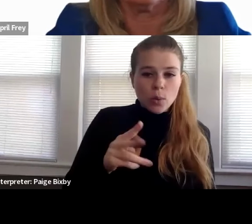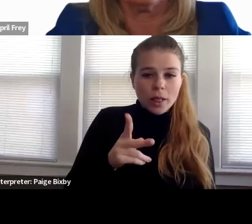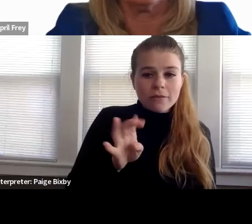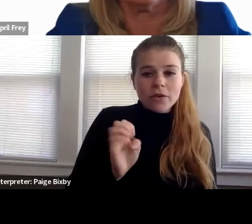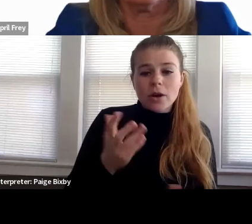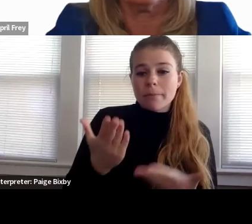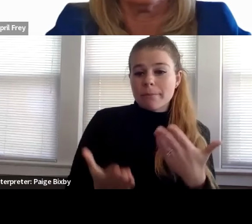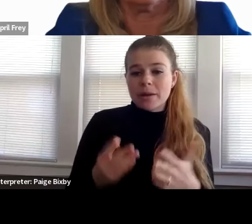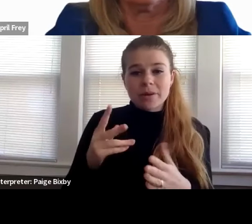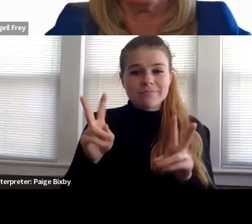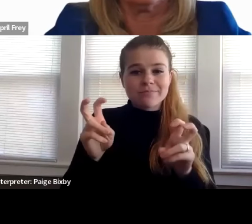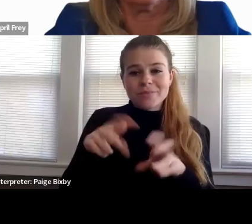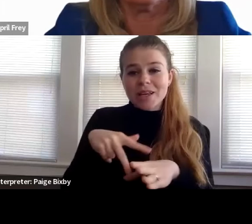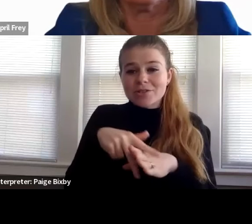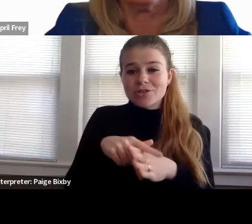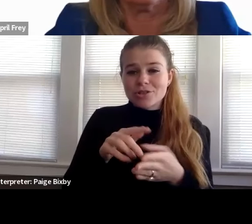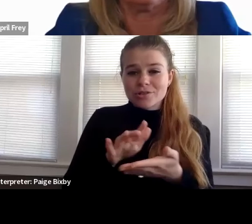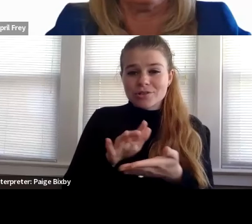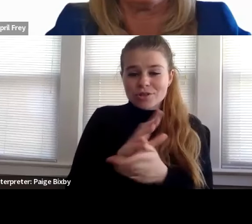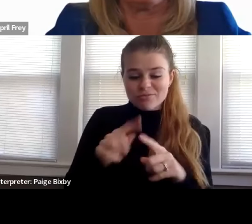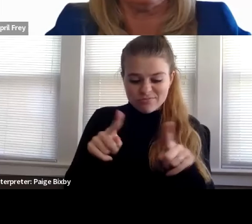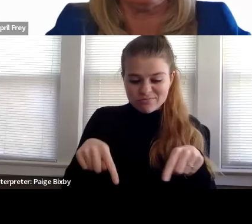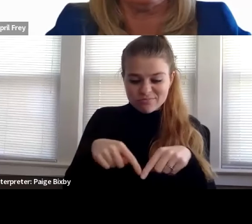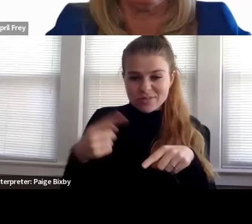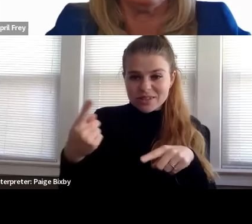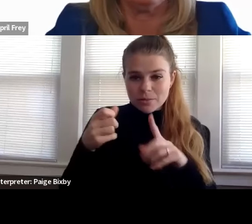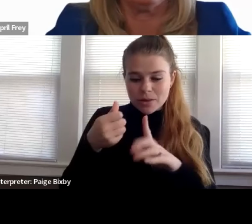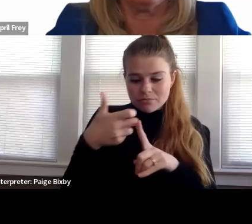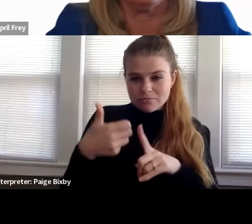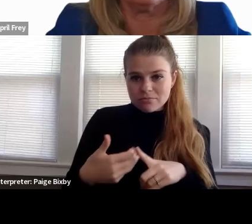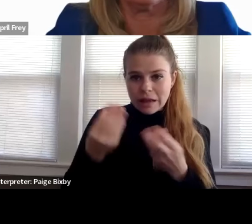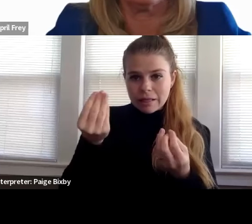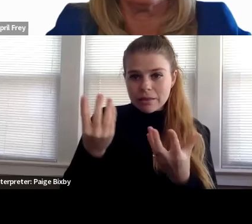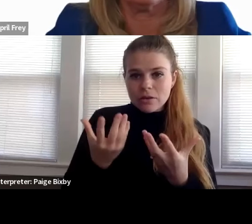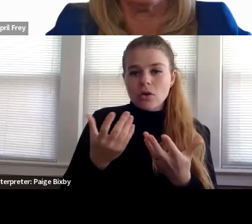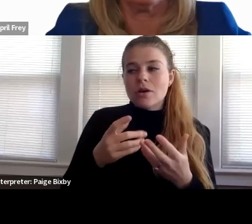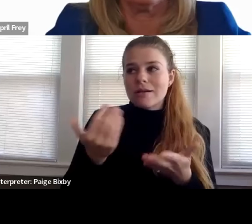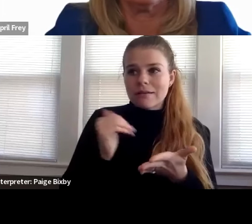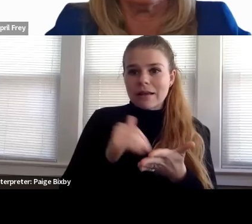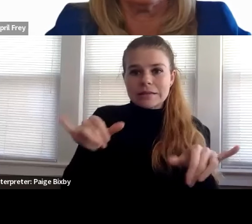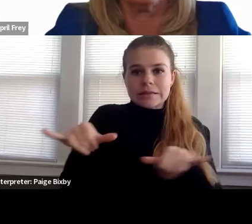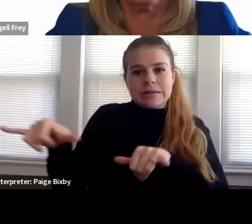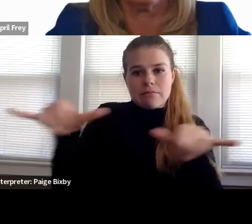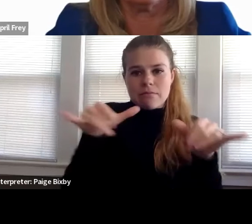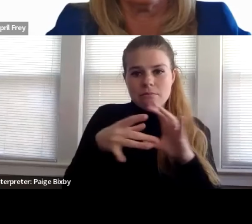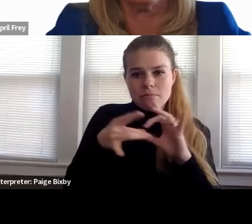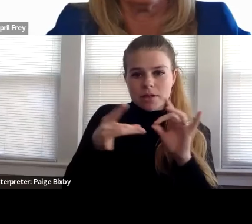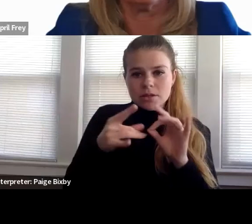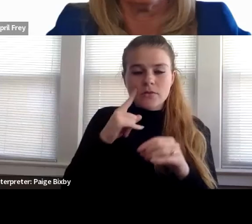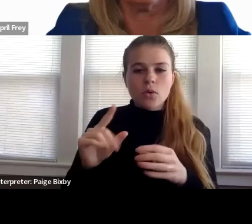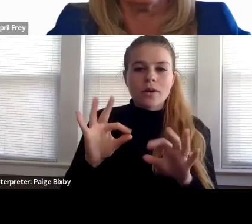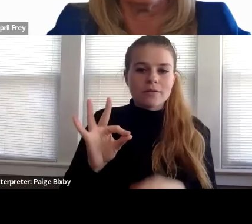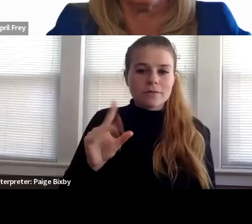maybe it's something that helps everyone across the system give that same messaging around the family treatment court so that there's that consistency,